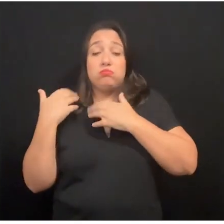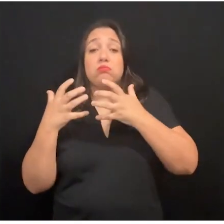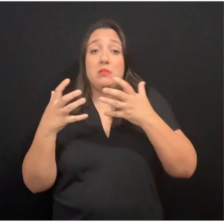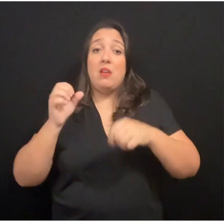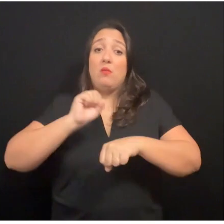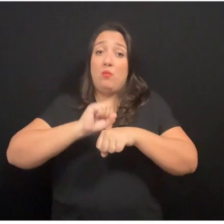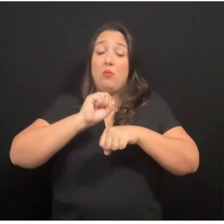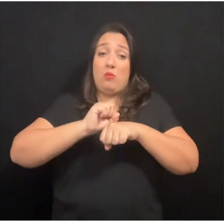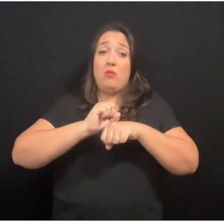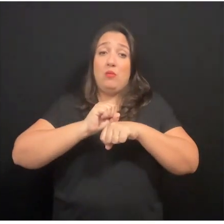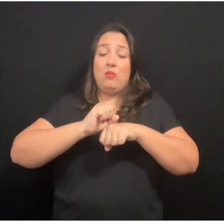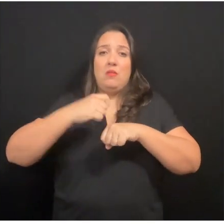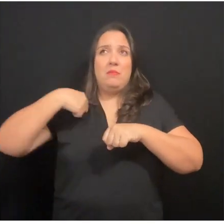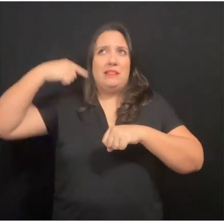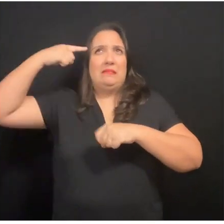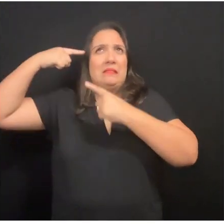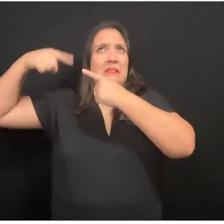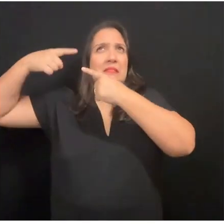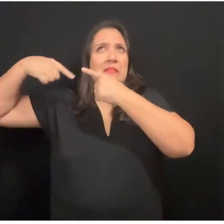to change the tape in my head